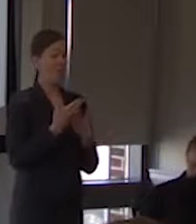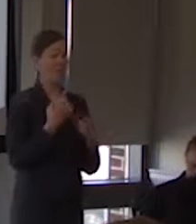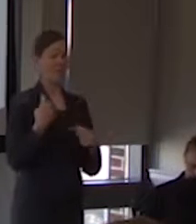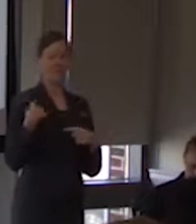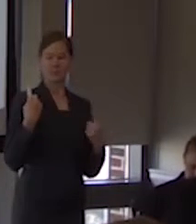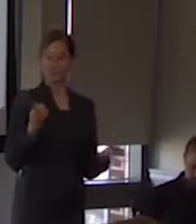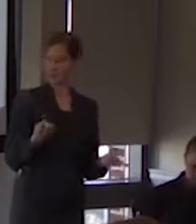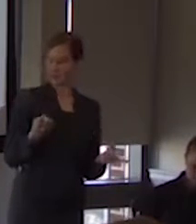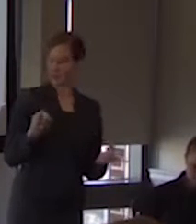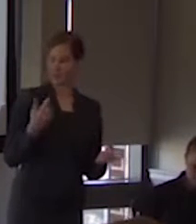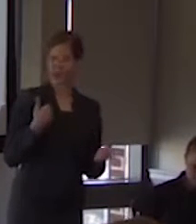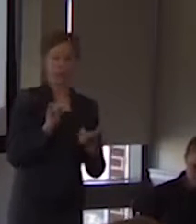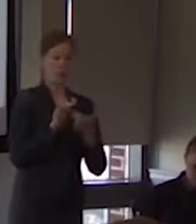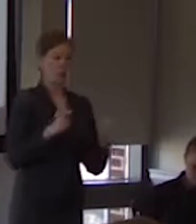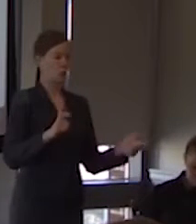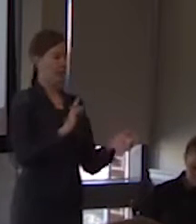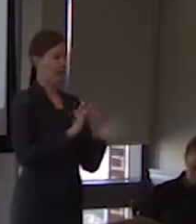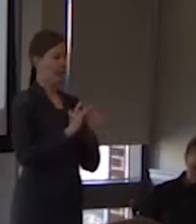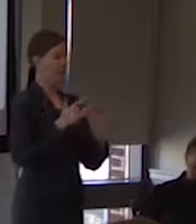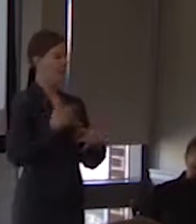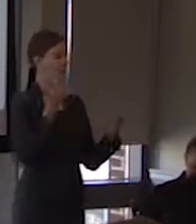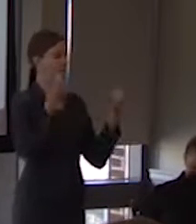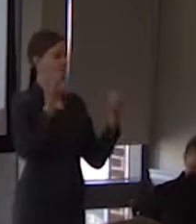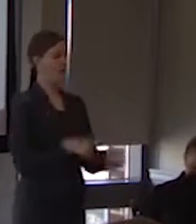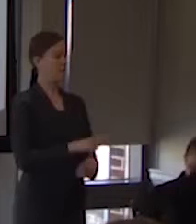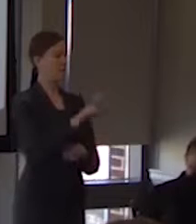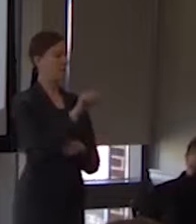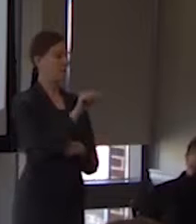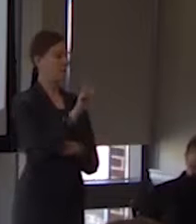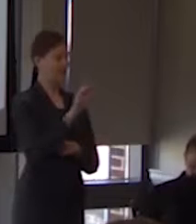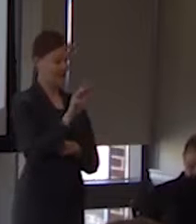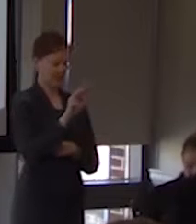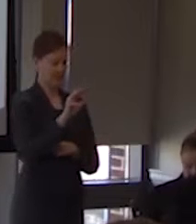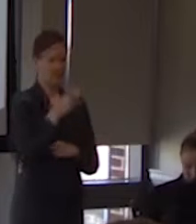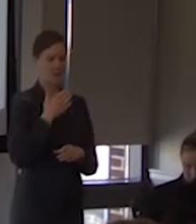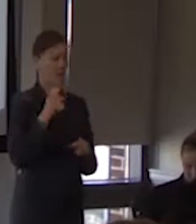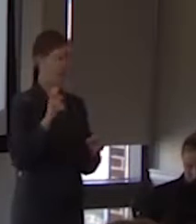I had a major medical event in my life in 2016 and my whole flipped upside down.